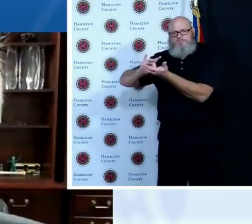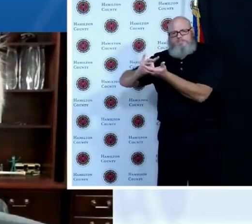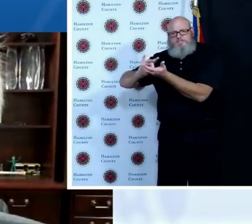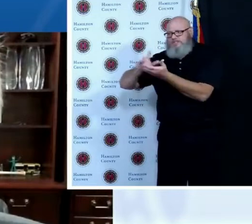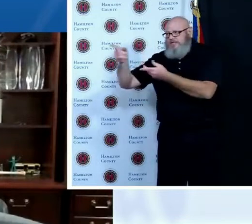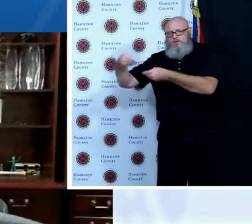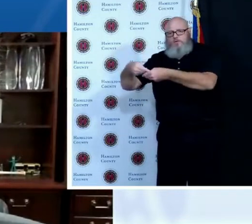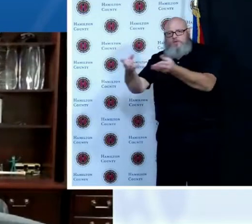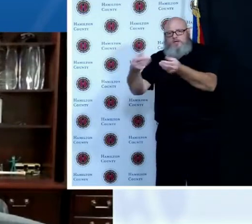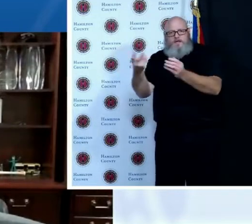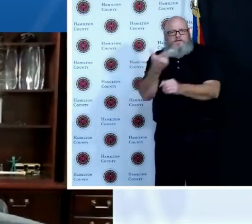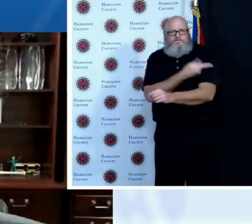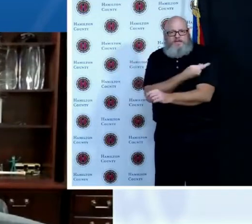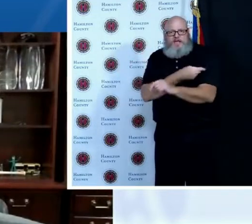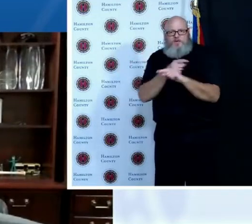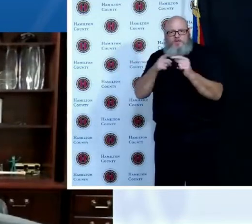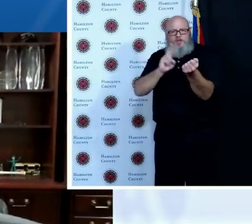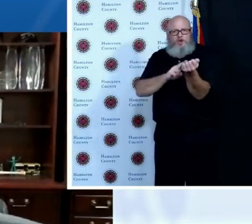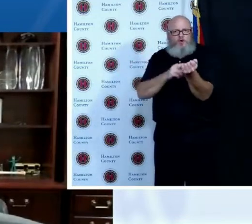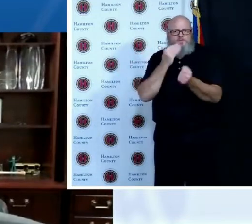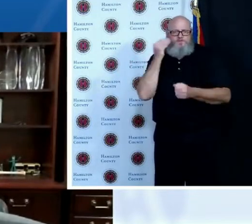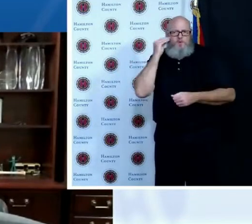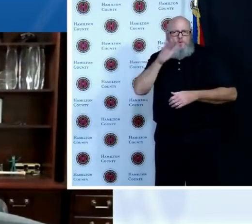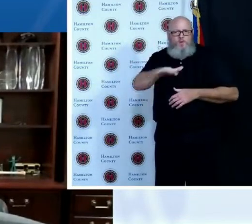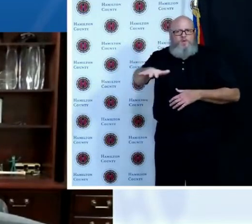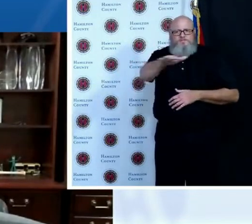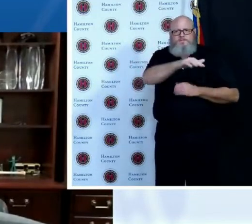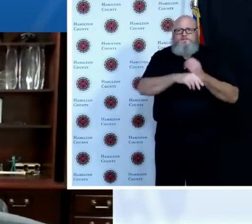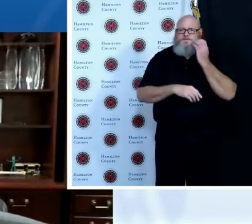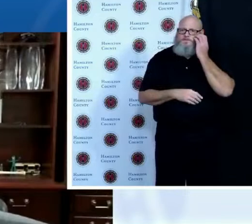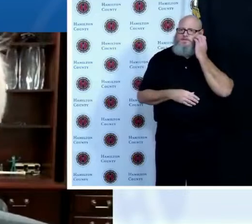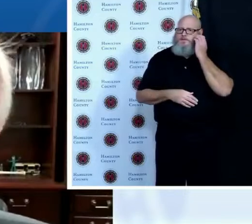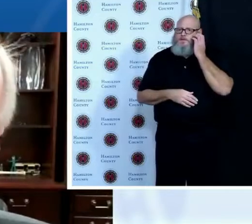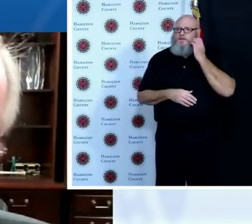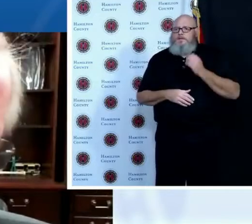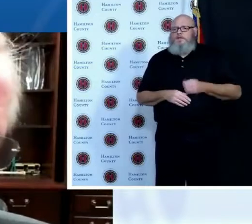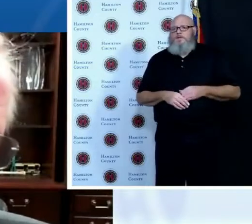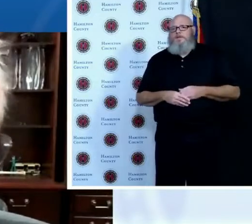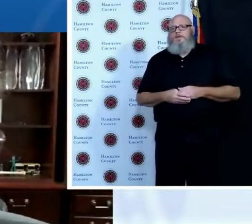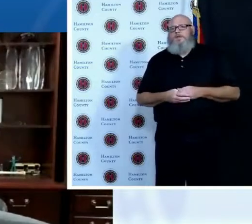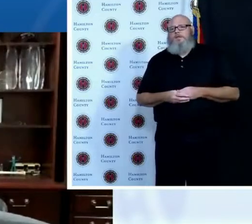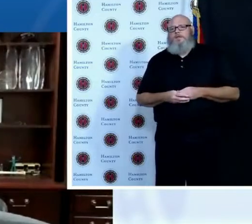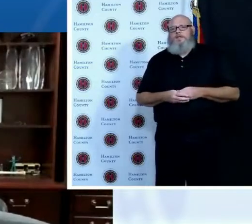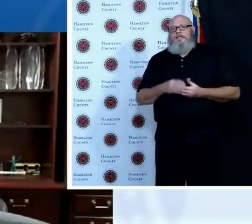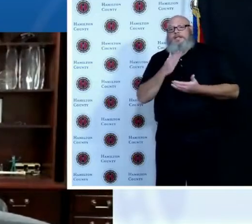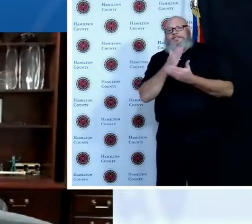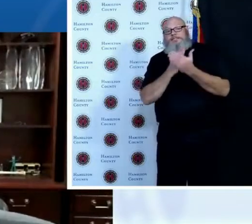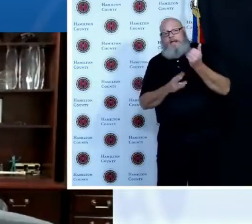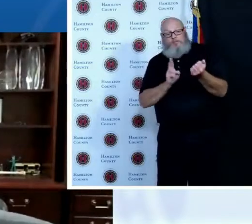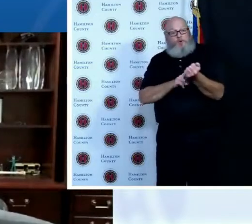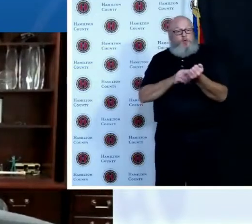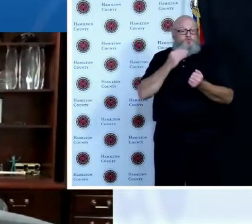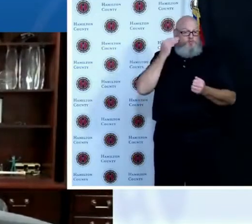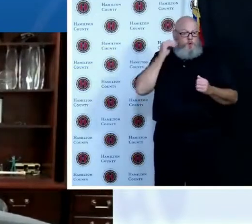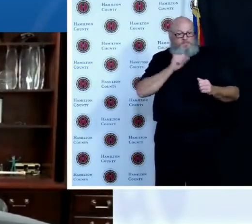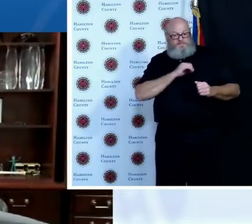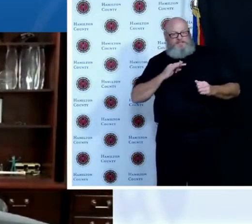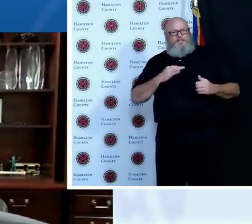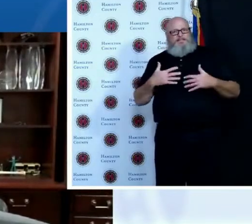the nursing home staff both reach locally and as and as Dr Kesterman's mentioned the